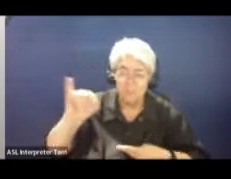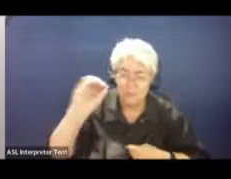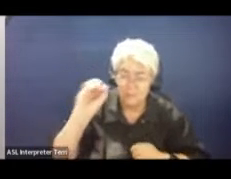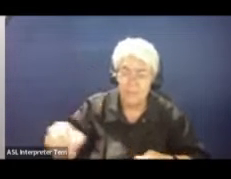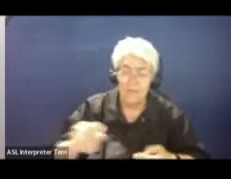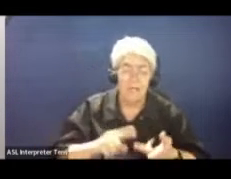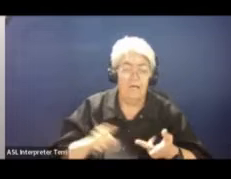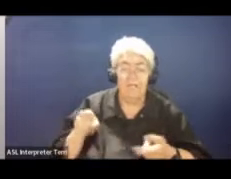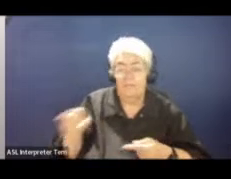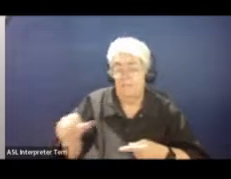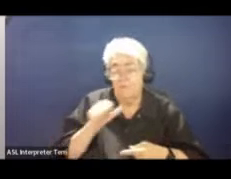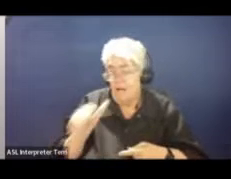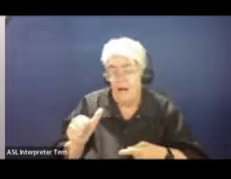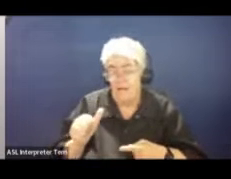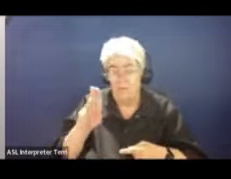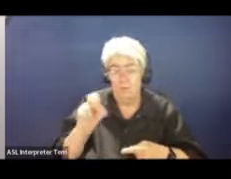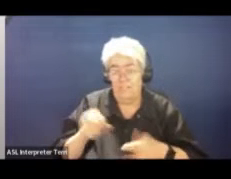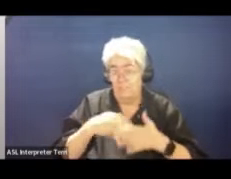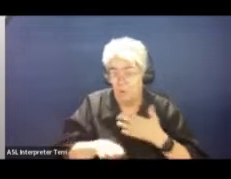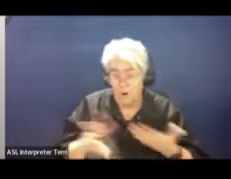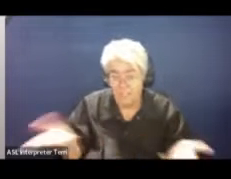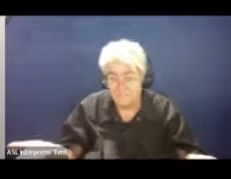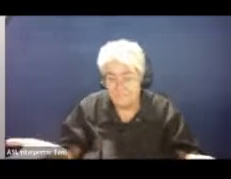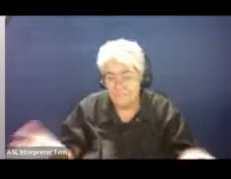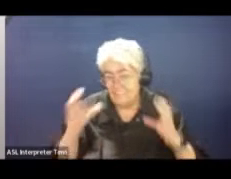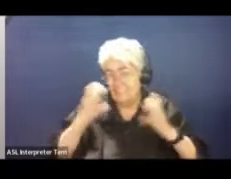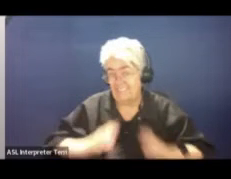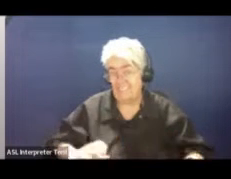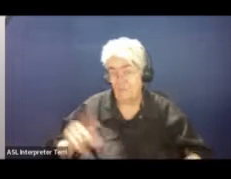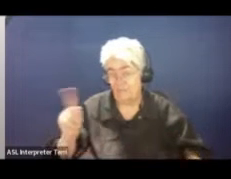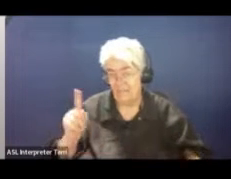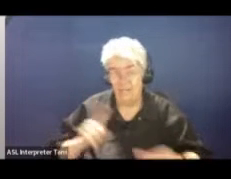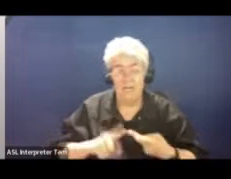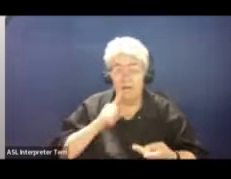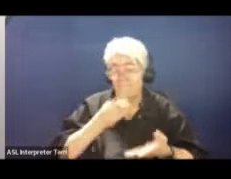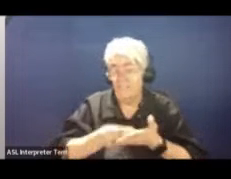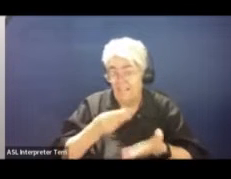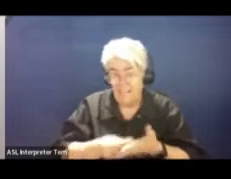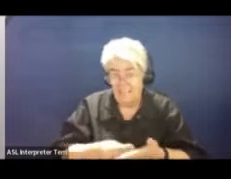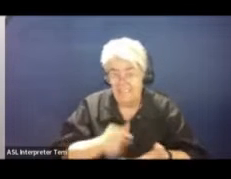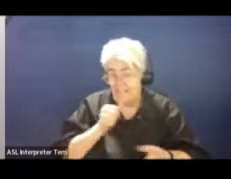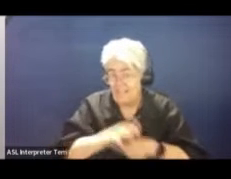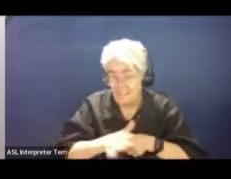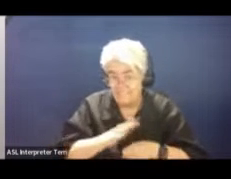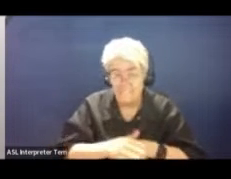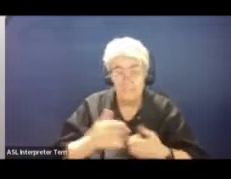citizenship, low finances, lack of transportation, maybe the fear that they're gonna get